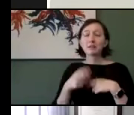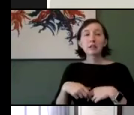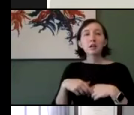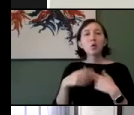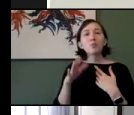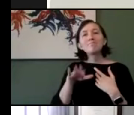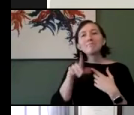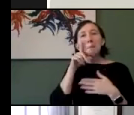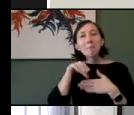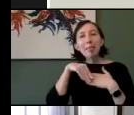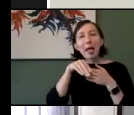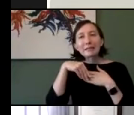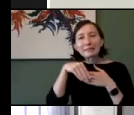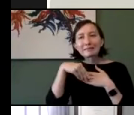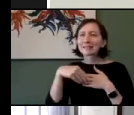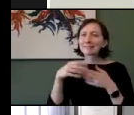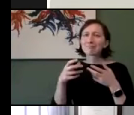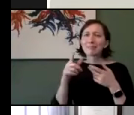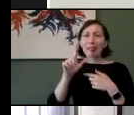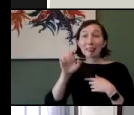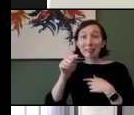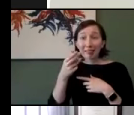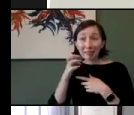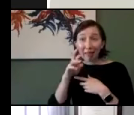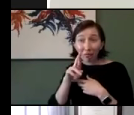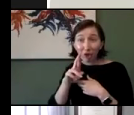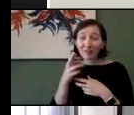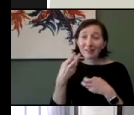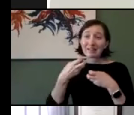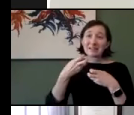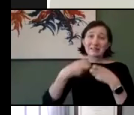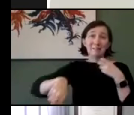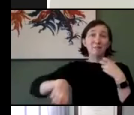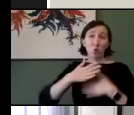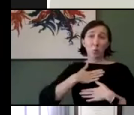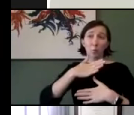let's not do that.